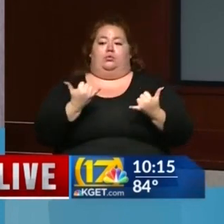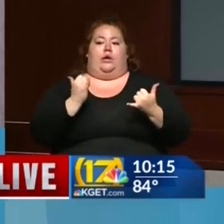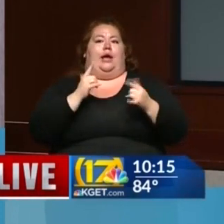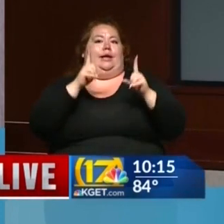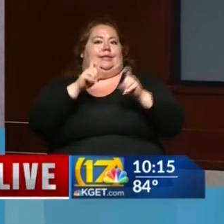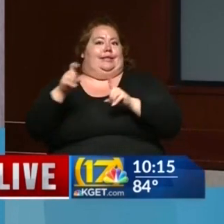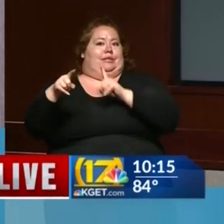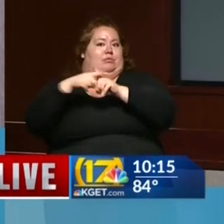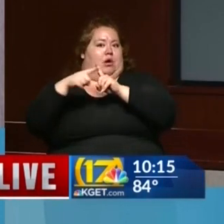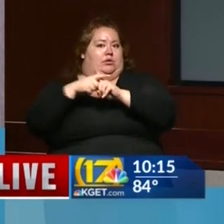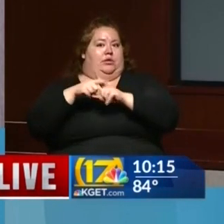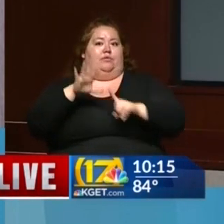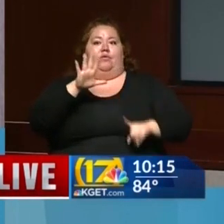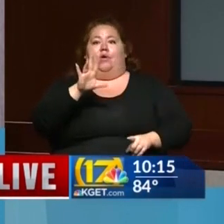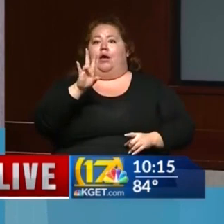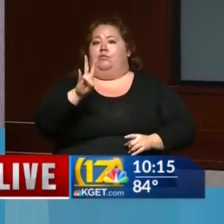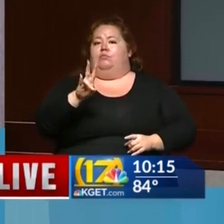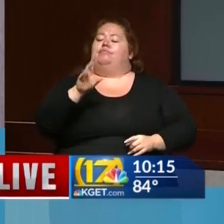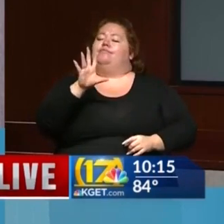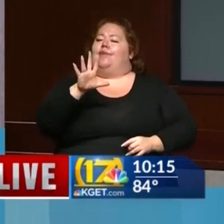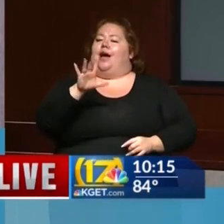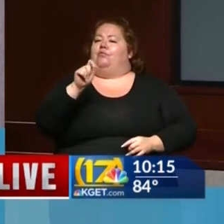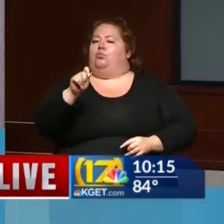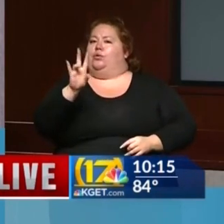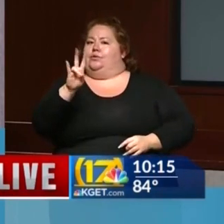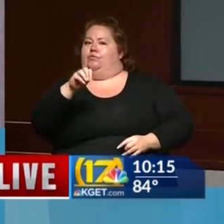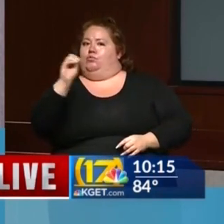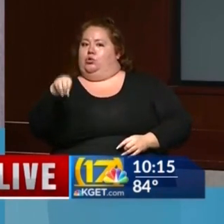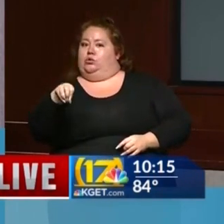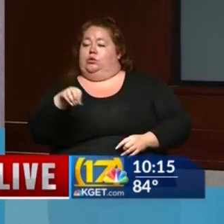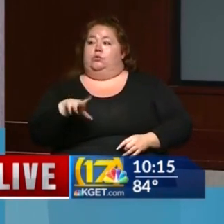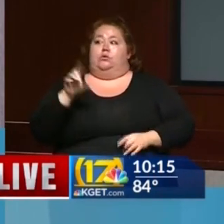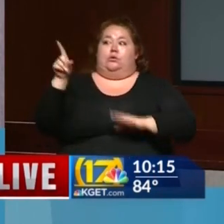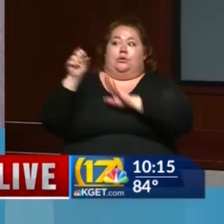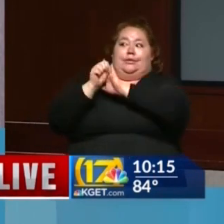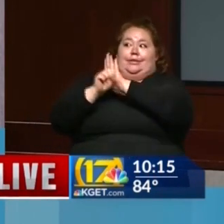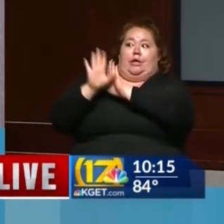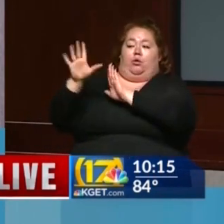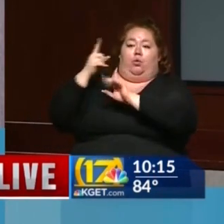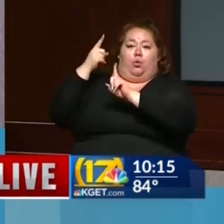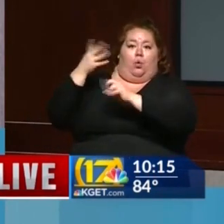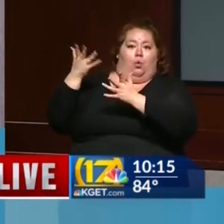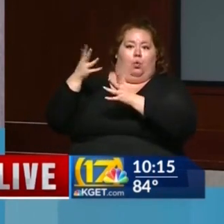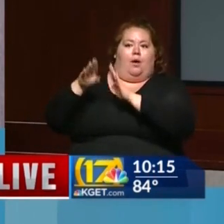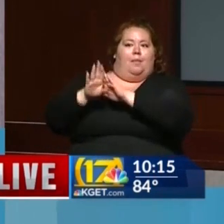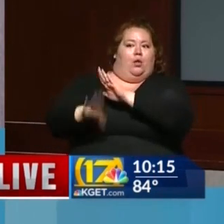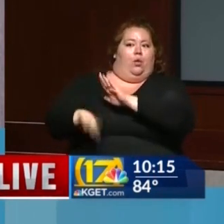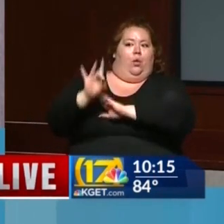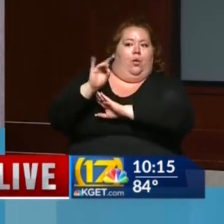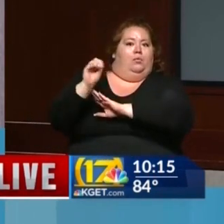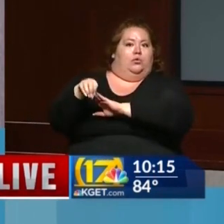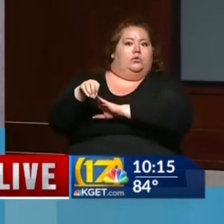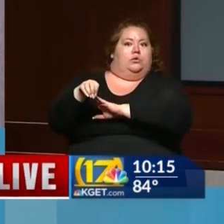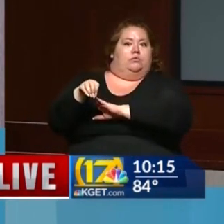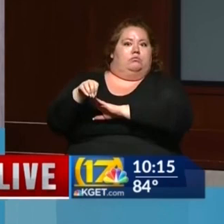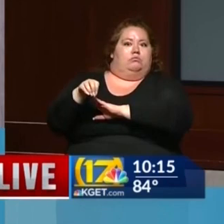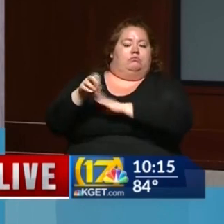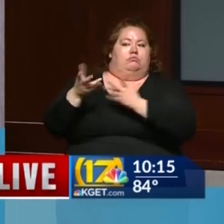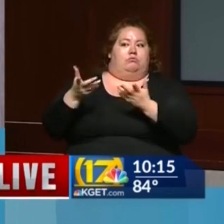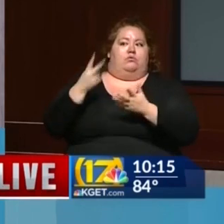THE STATE'S METRICS AS MS. CARRY BEG /*CARRY/*CARRY MSKERR,